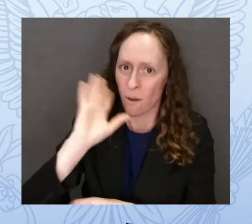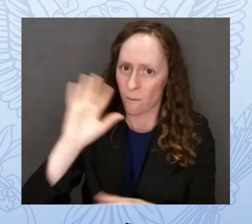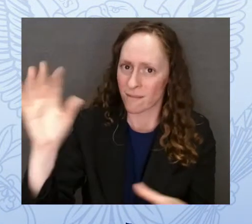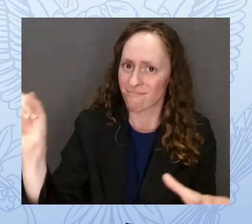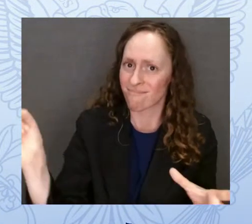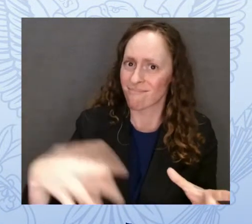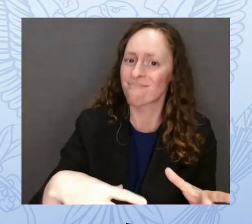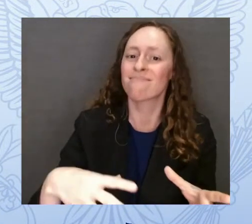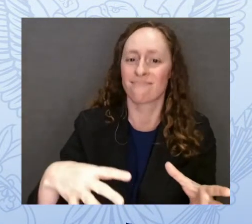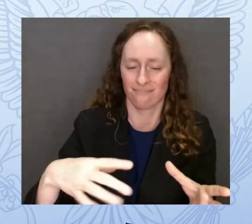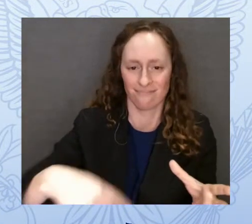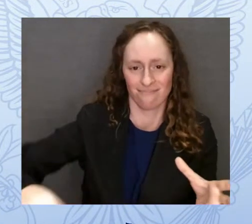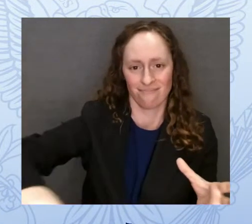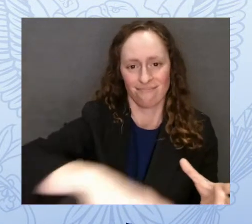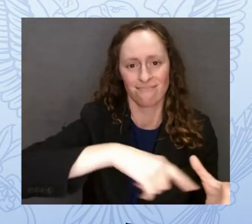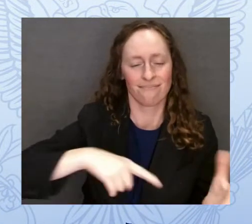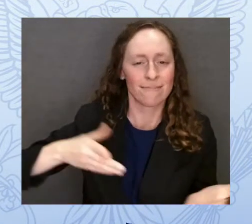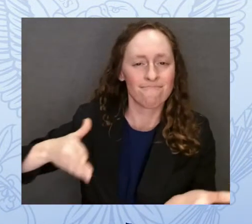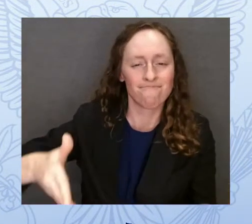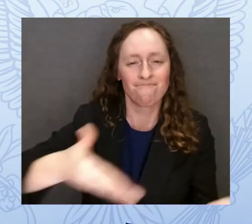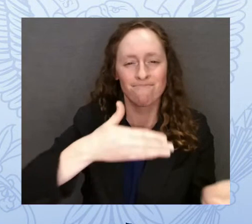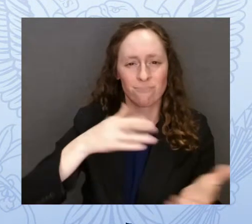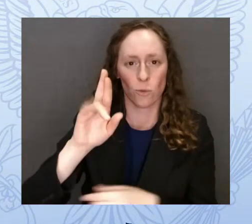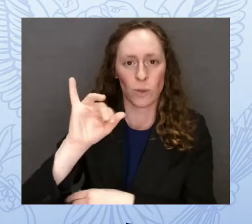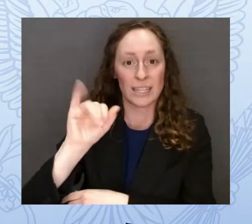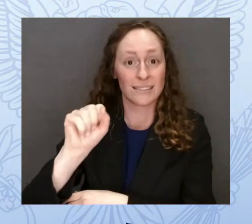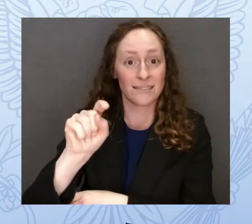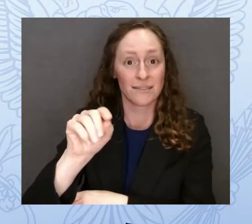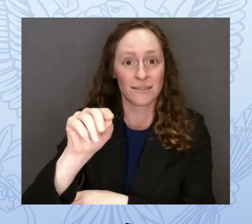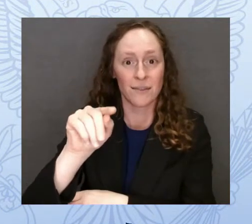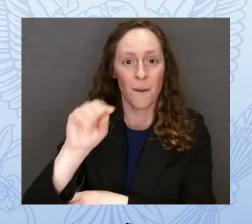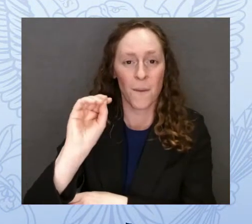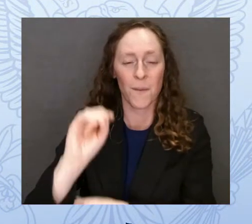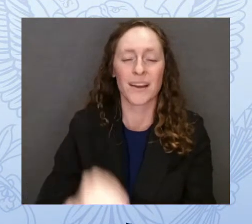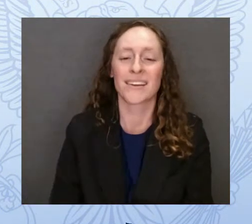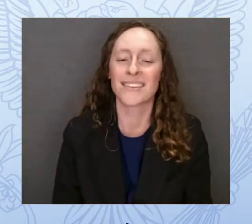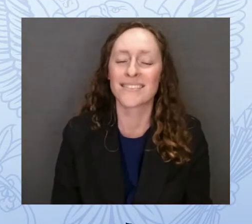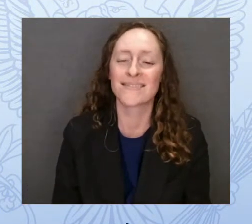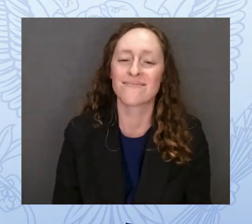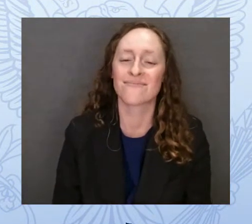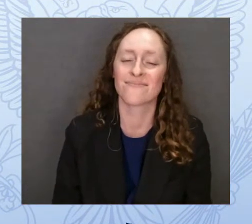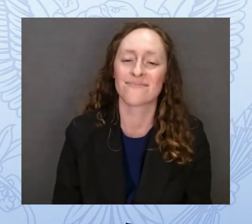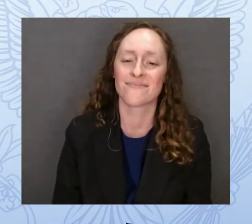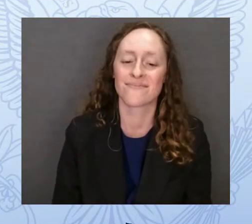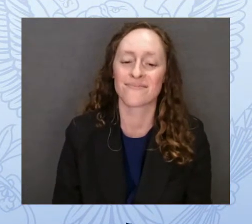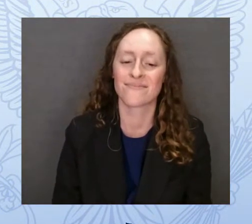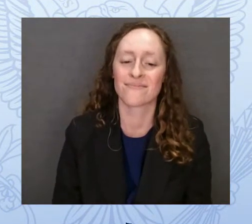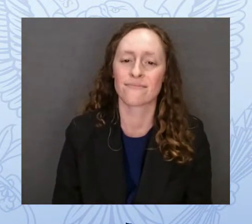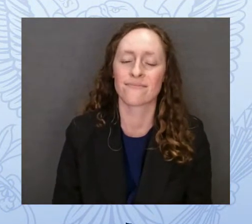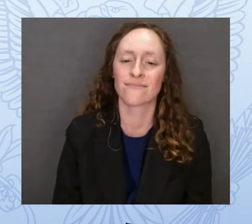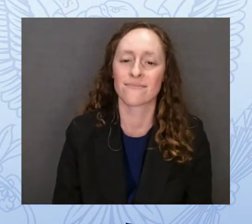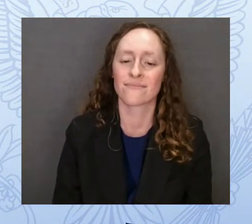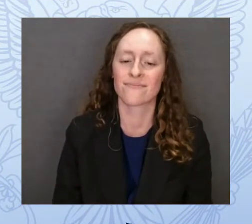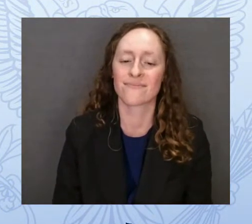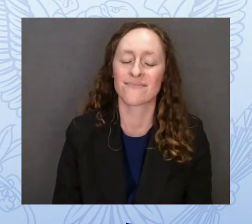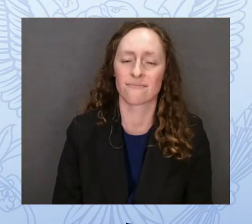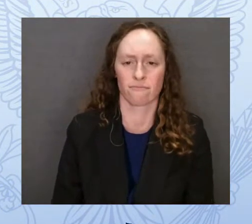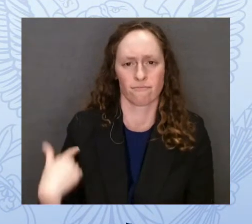The Portobello mushroom has been roasted to perfection, and then it's just a very flavorful and satisfying meal,